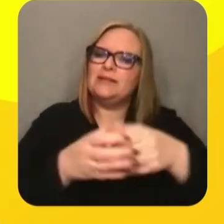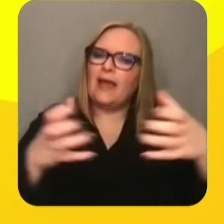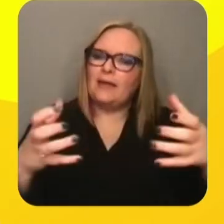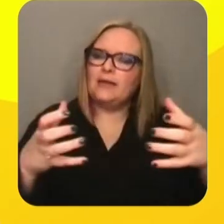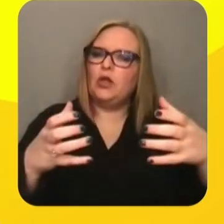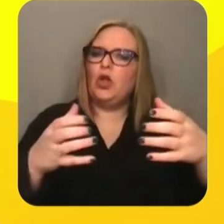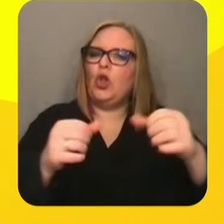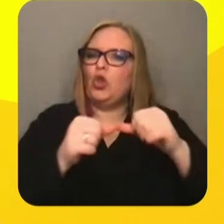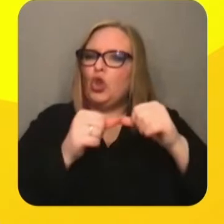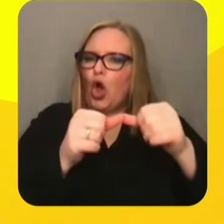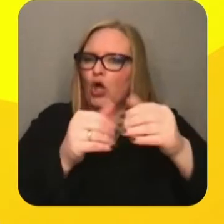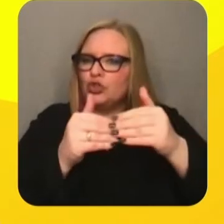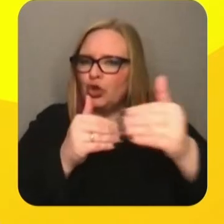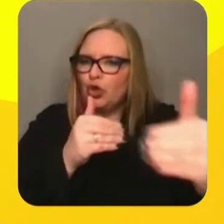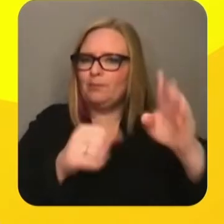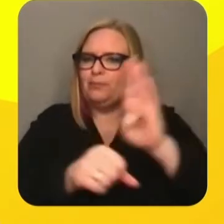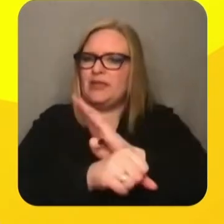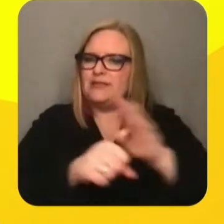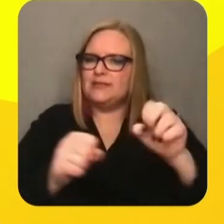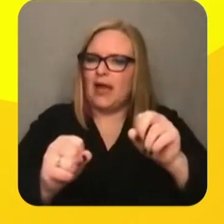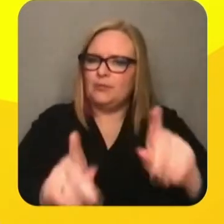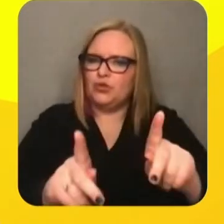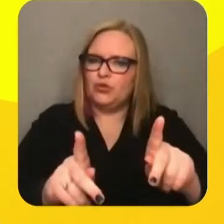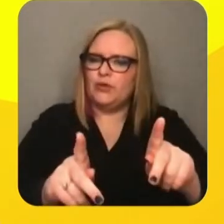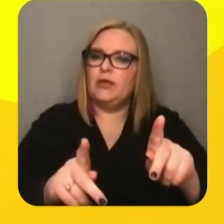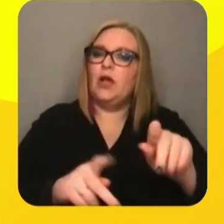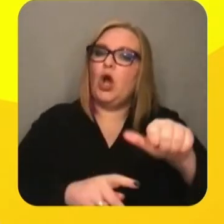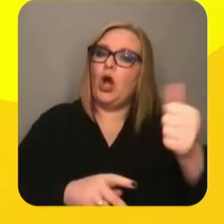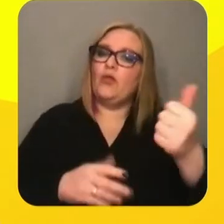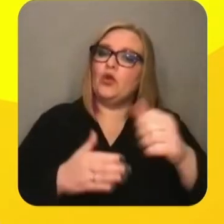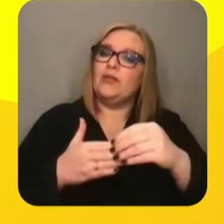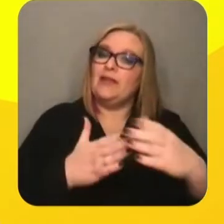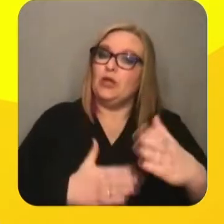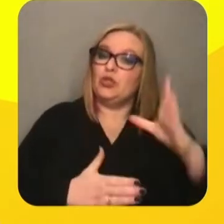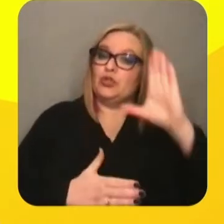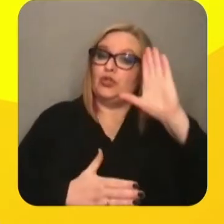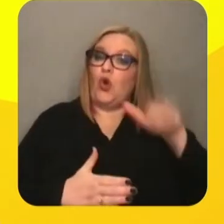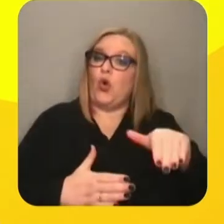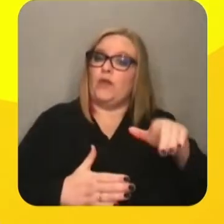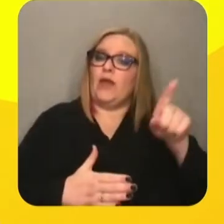And more and more leaders, I believe, are aware of that as they're trying to engage more customers.